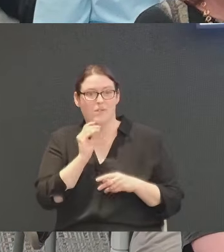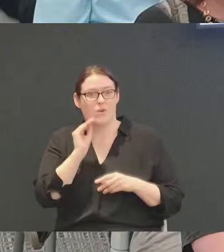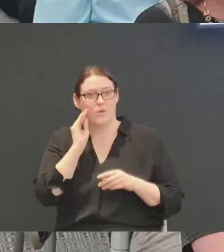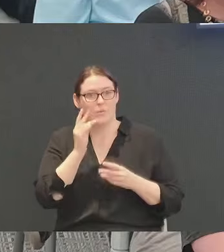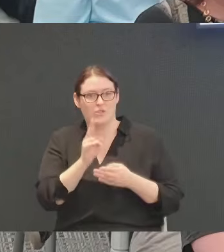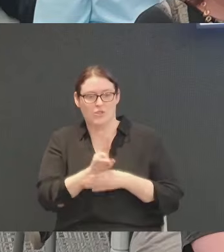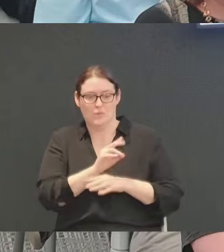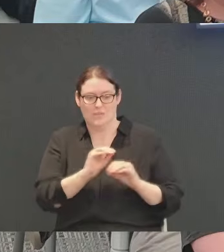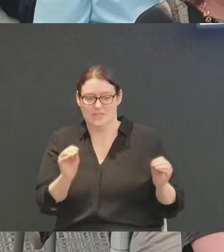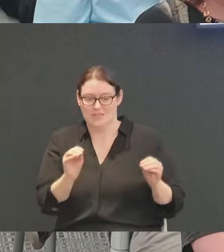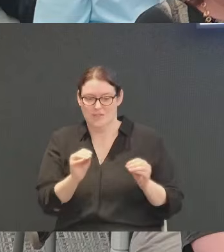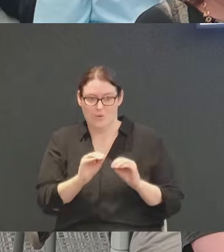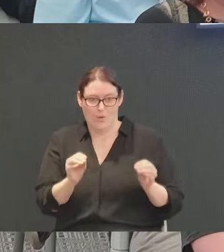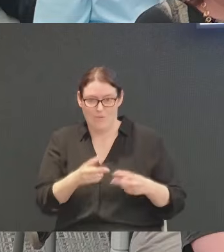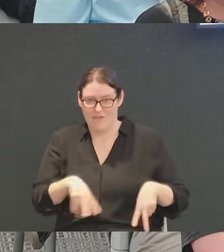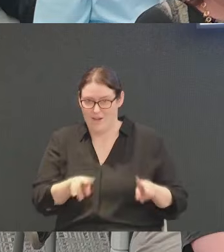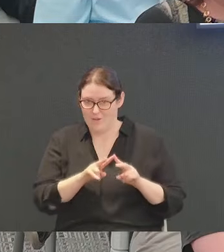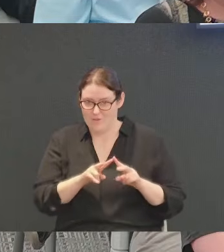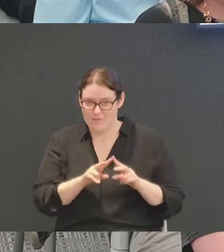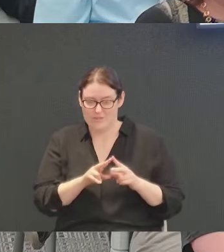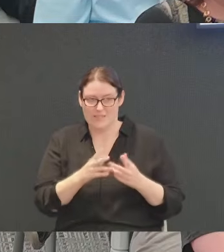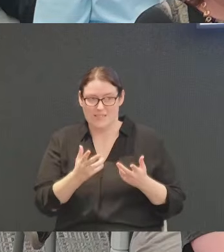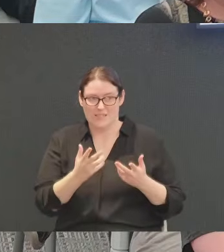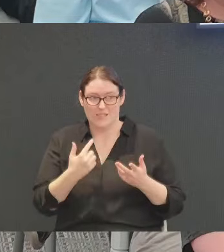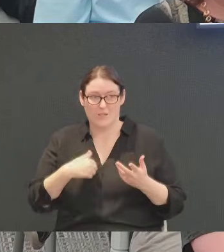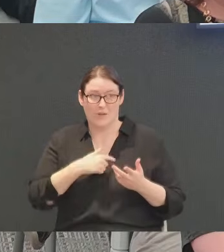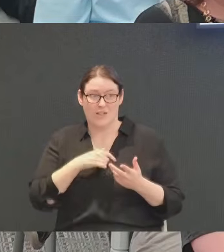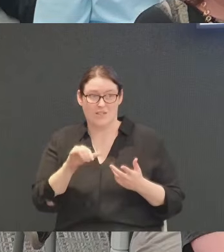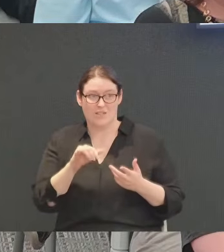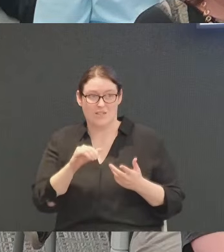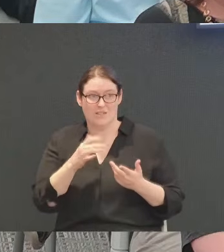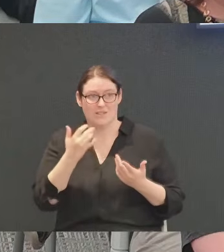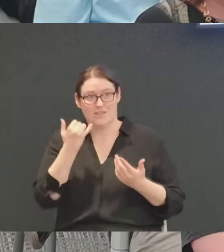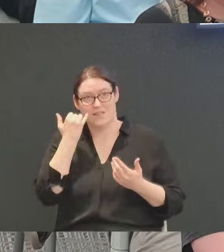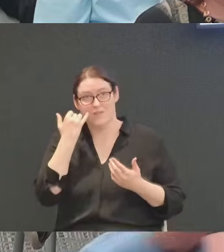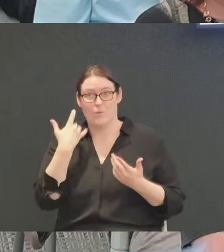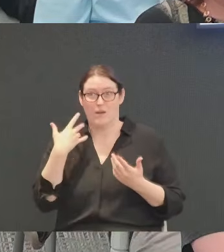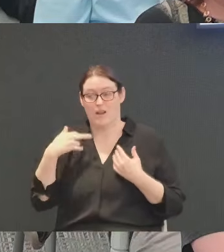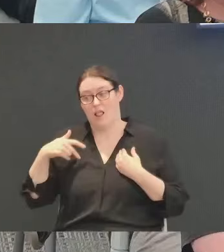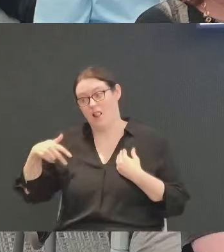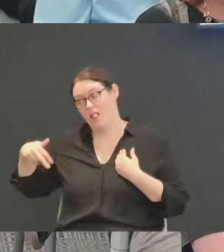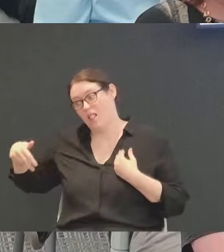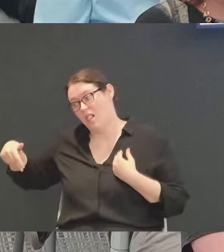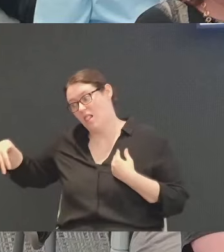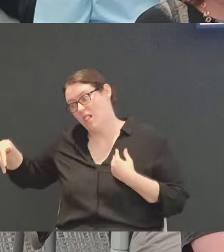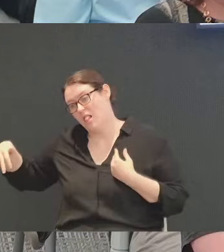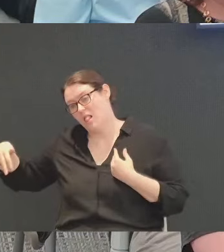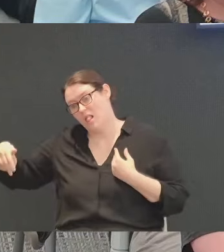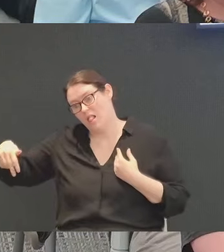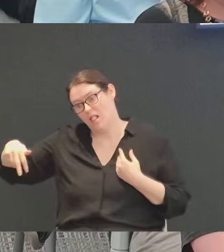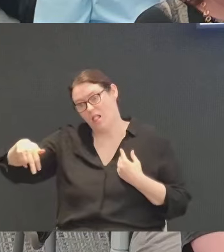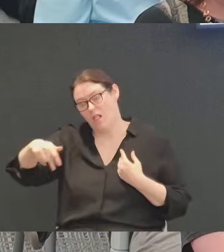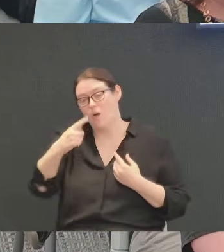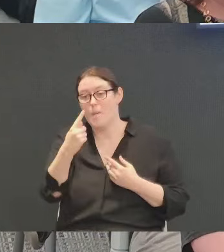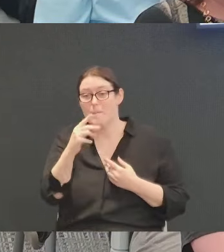hold no value, even to us, unless we wanted to walk a mile and a half down the street every day